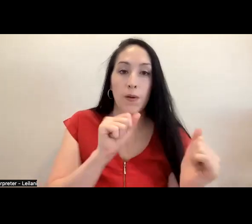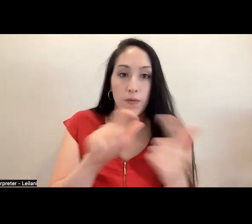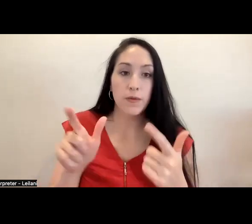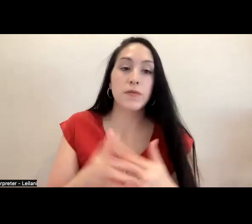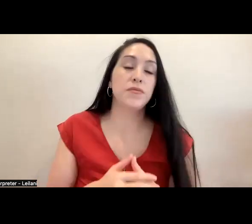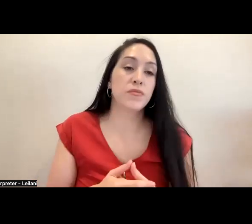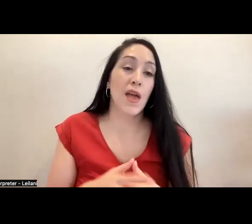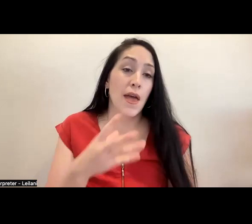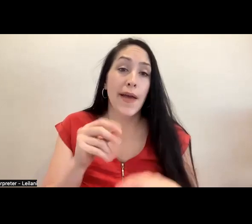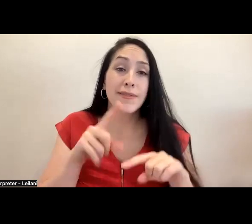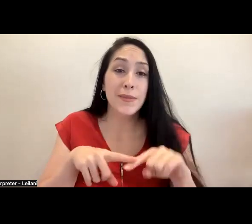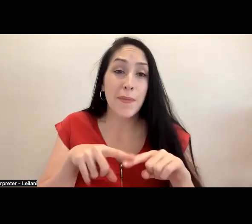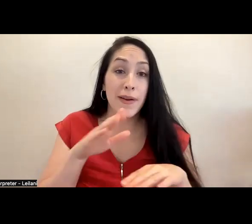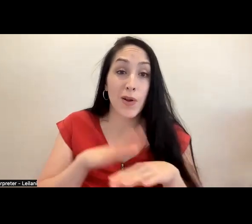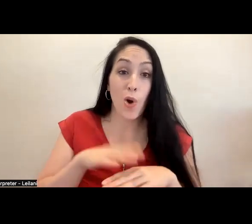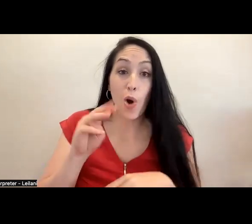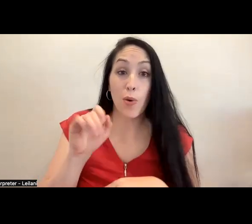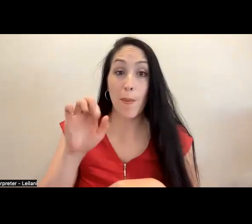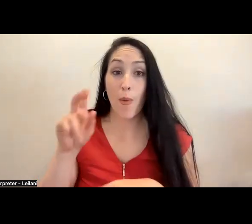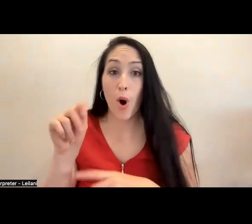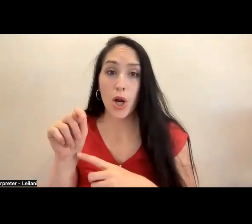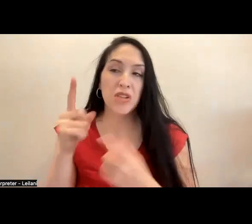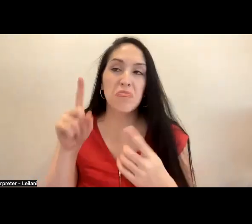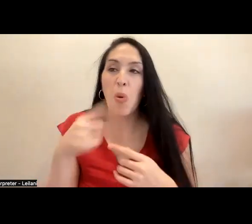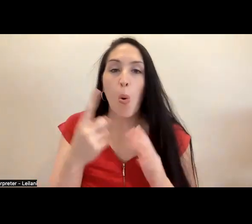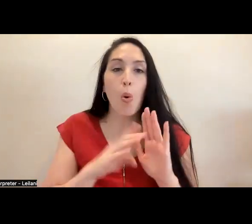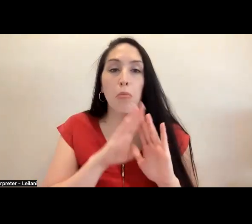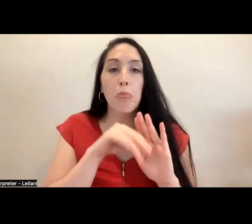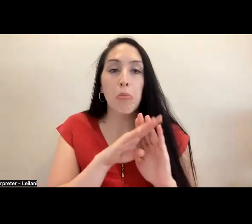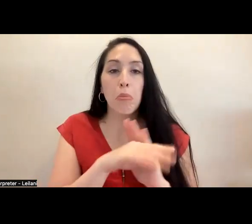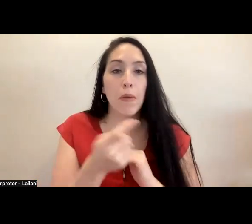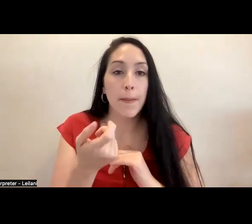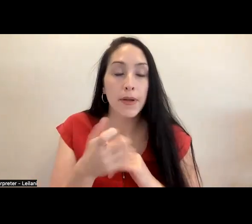only 2, 3 years ago, before Covid and the aftermath of that, you know, people were making